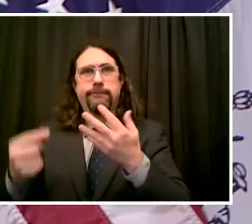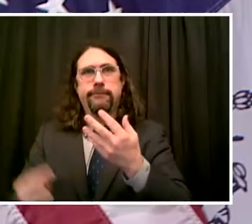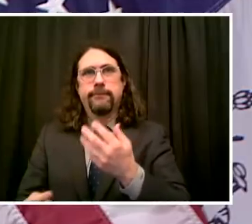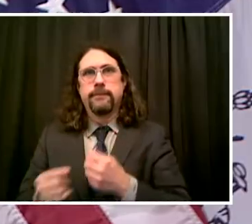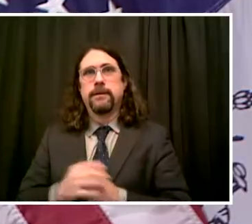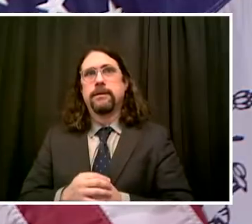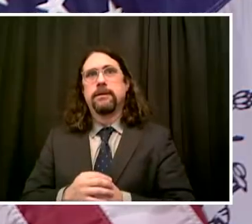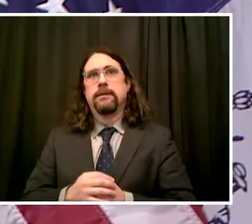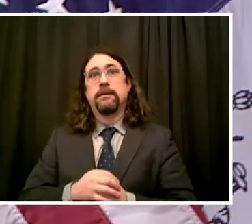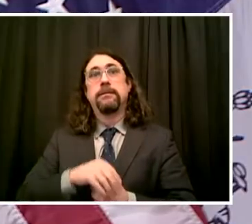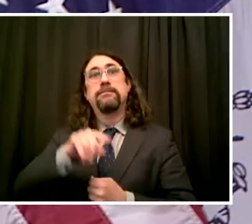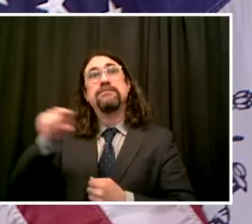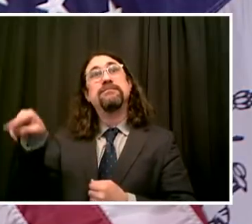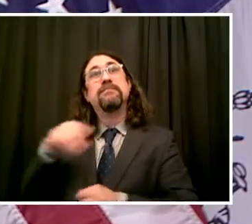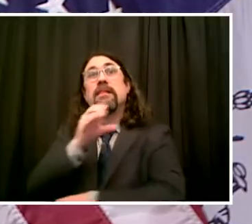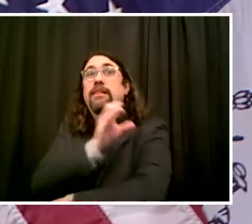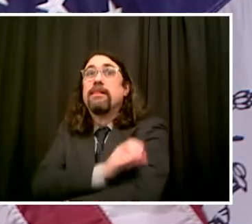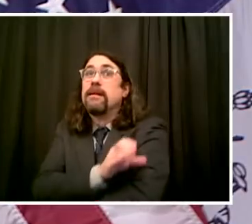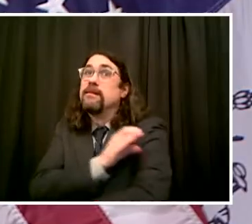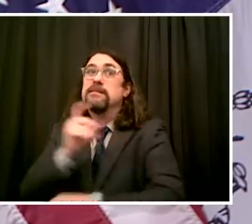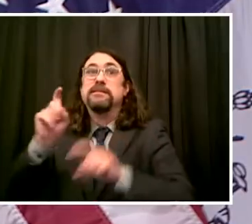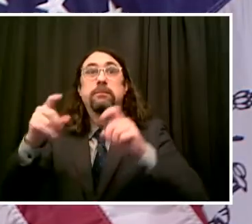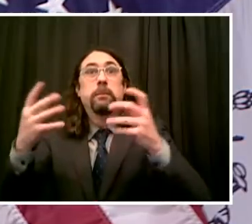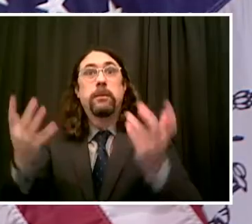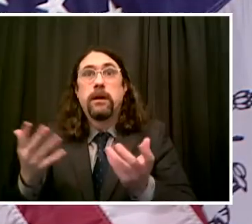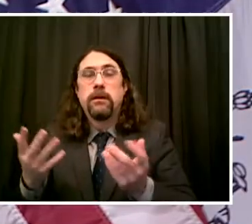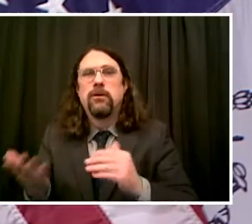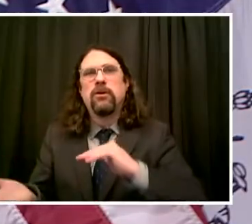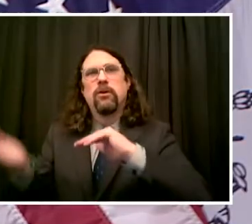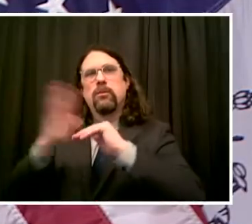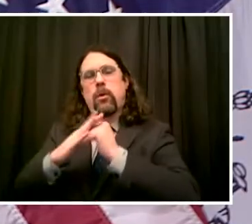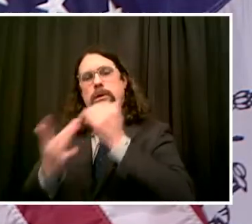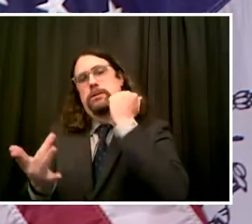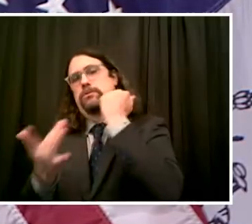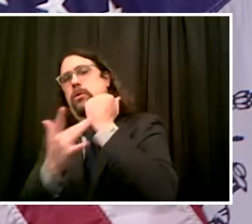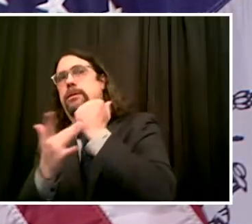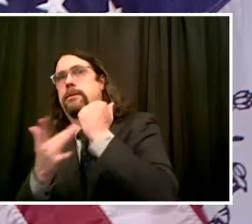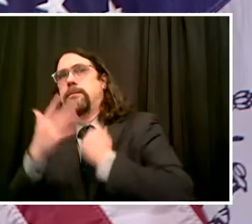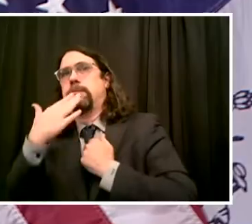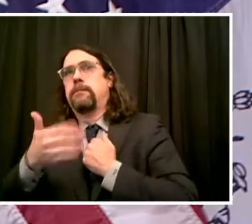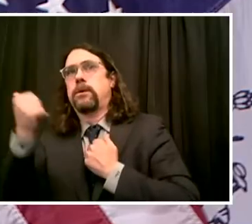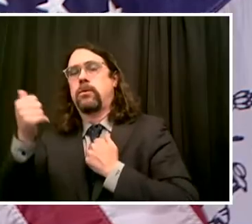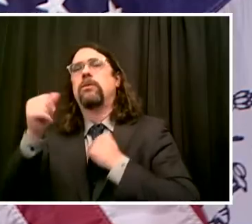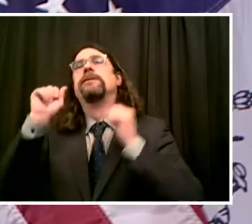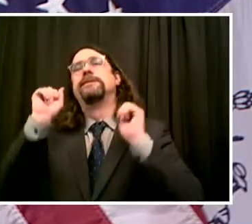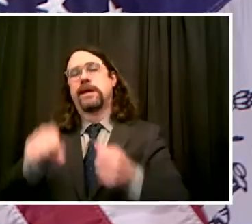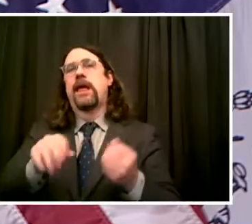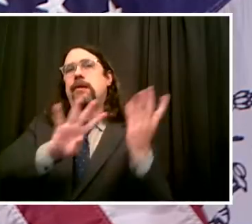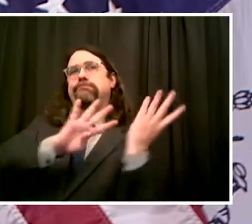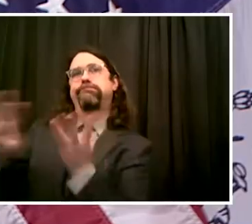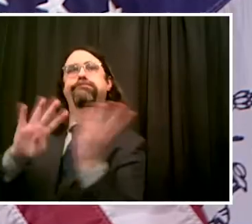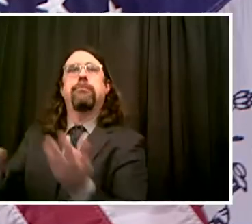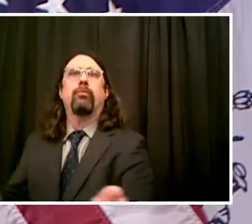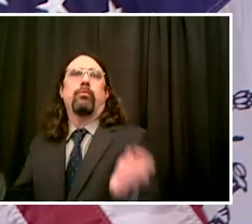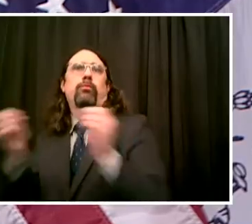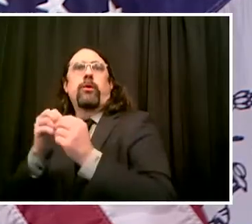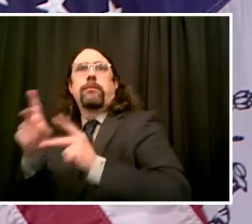THEY HAVE ALWAYS AN EE DFOR MORE TECHNOLOGY TO